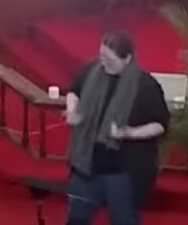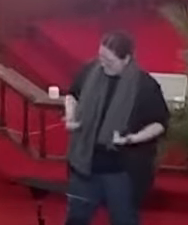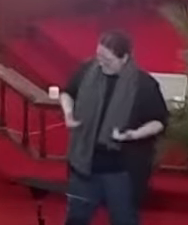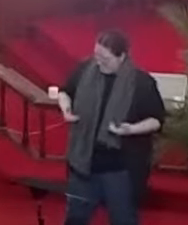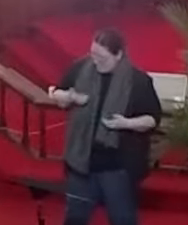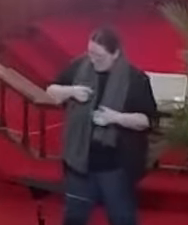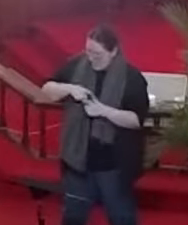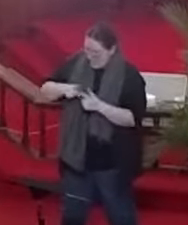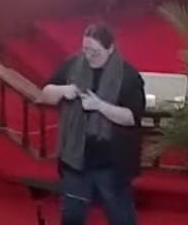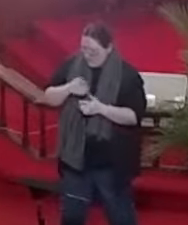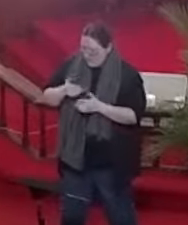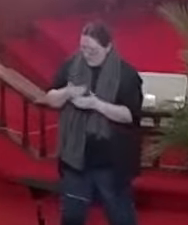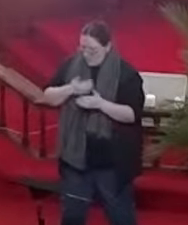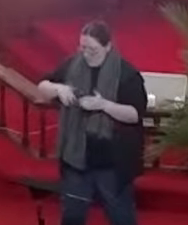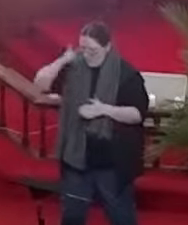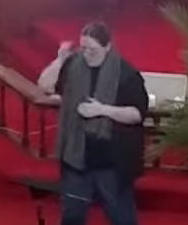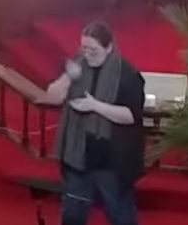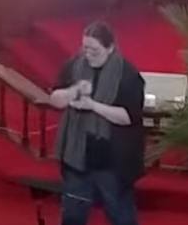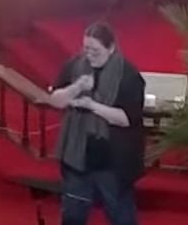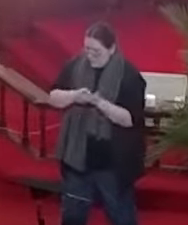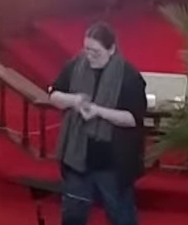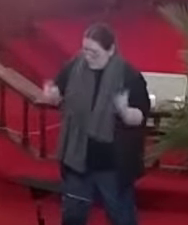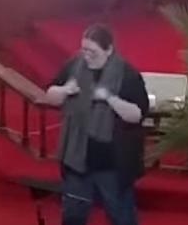Then before I knew what was happening, Jesus was gone.